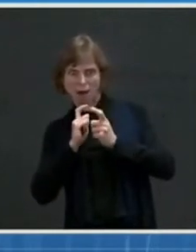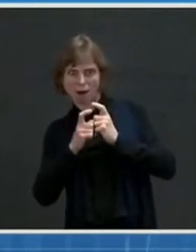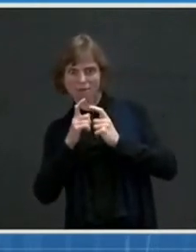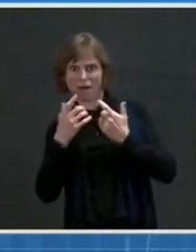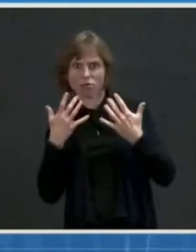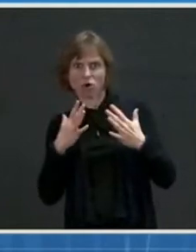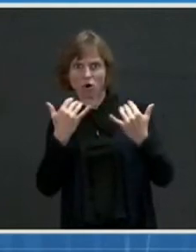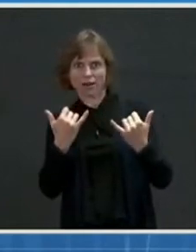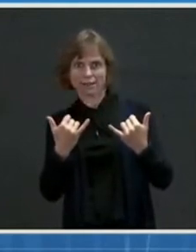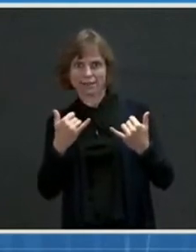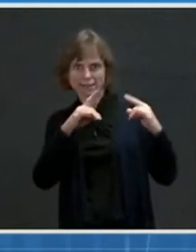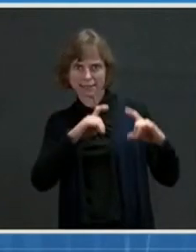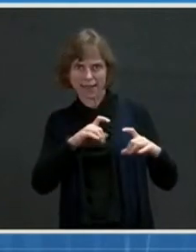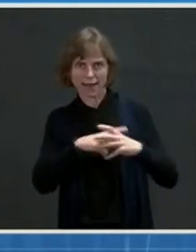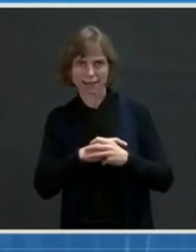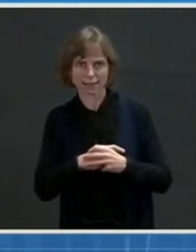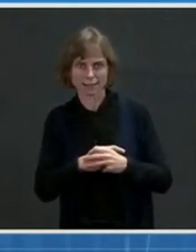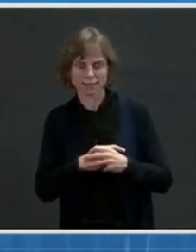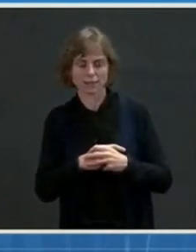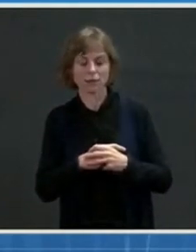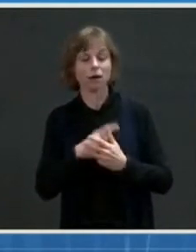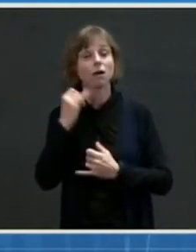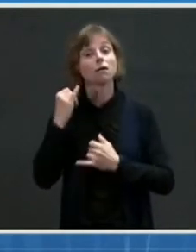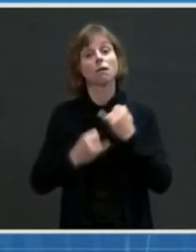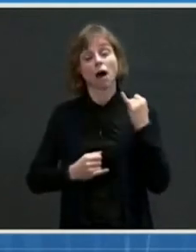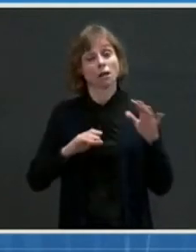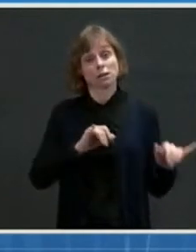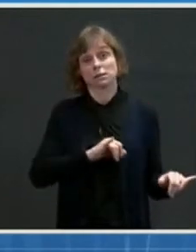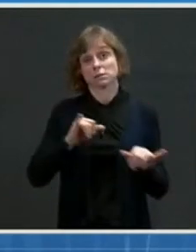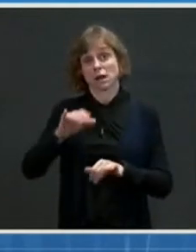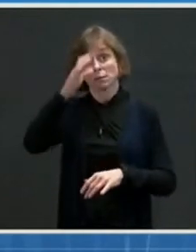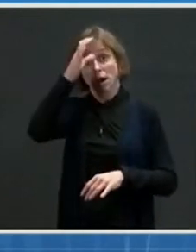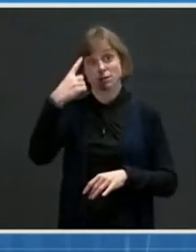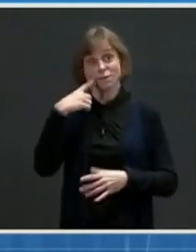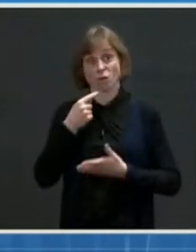REGARDING THE FUTURE GENETIC MUTATIONS AND WHAT TO DO WHEN